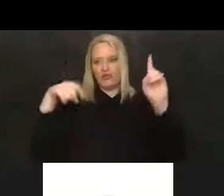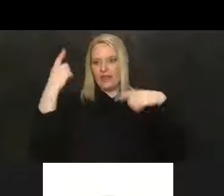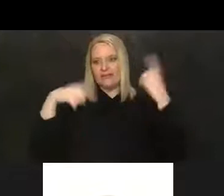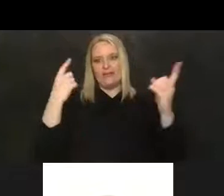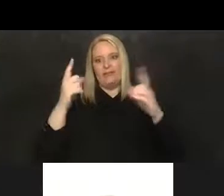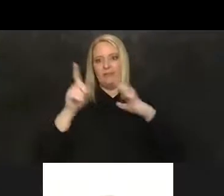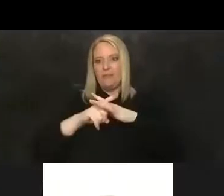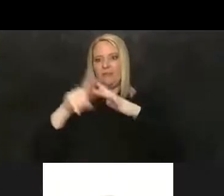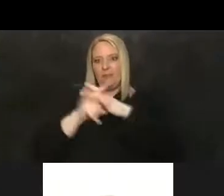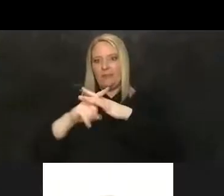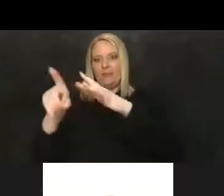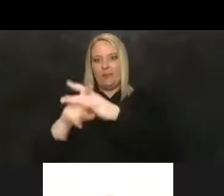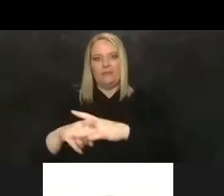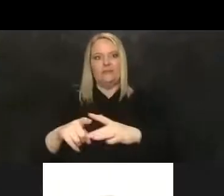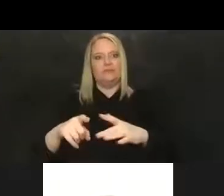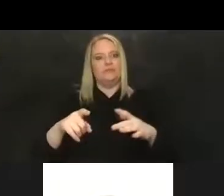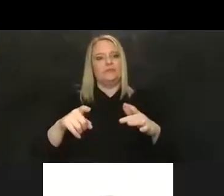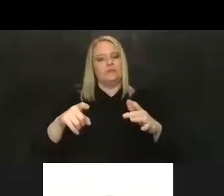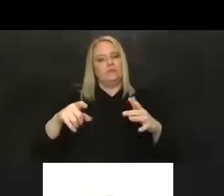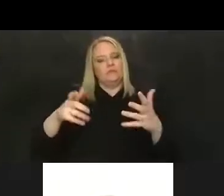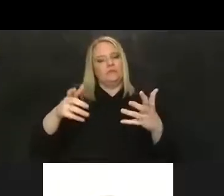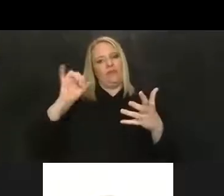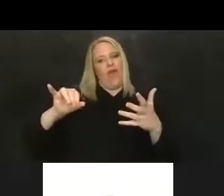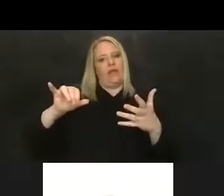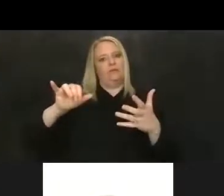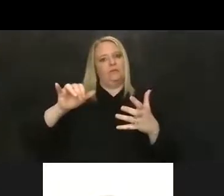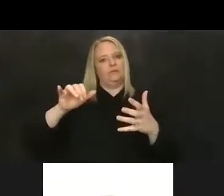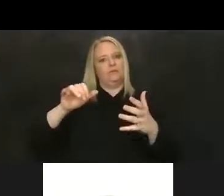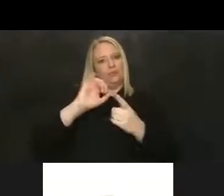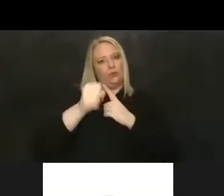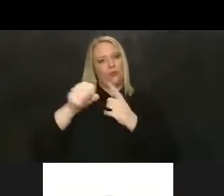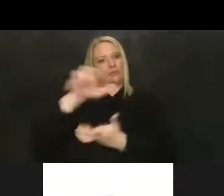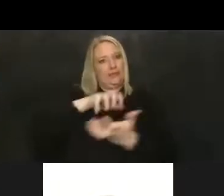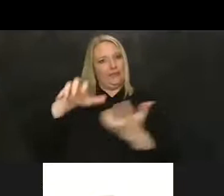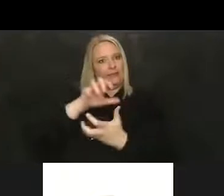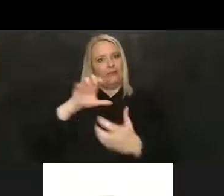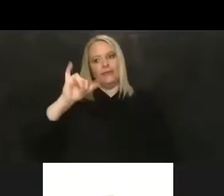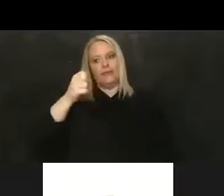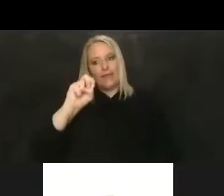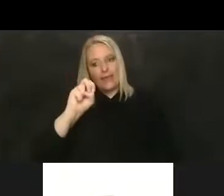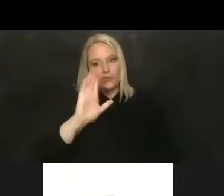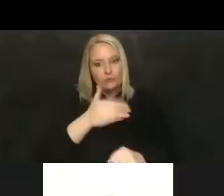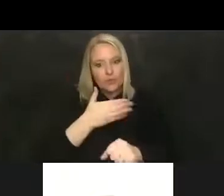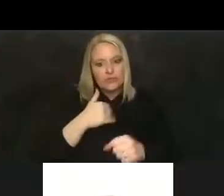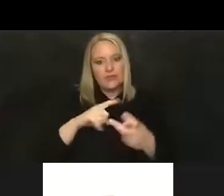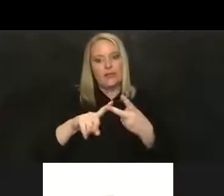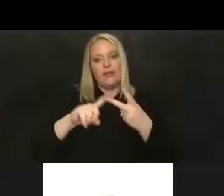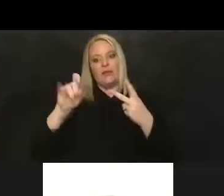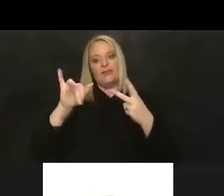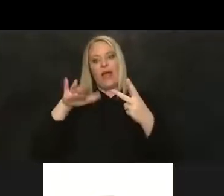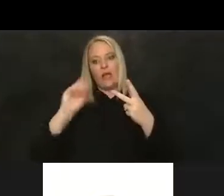but good mix of stuff, you know, there's Cajun music over here, there's Zydeco over here, you